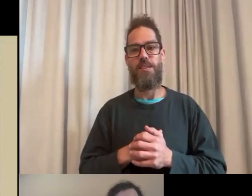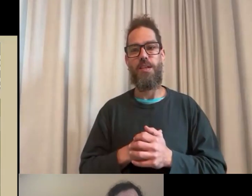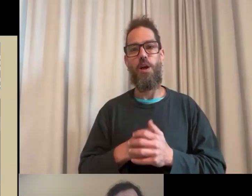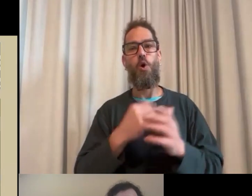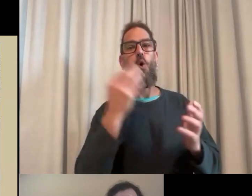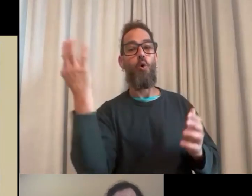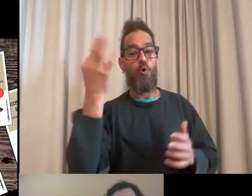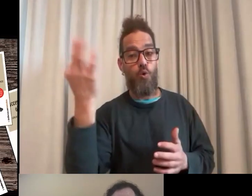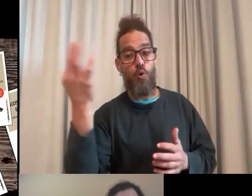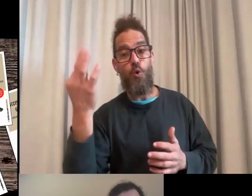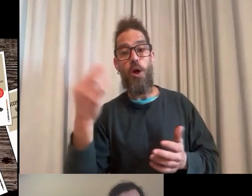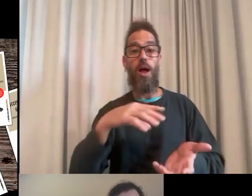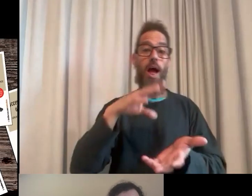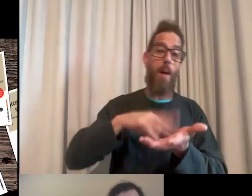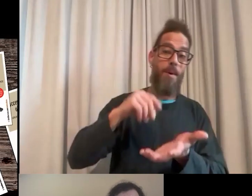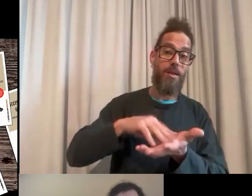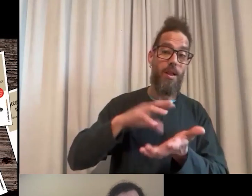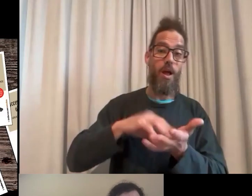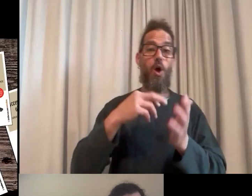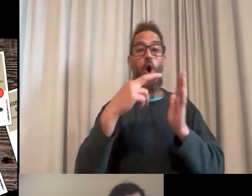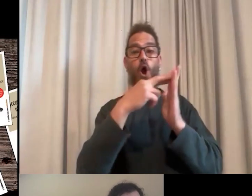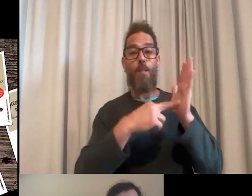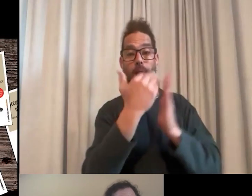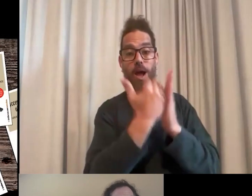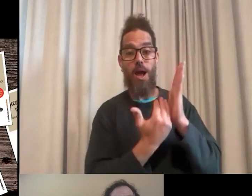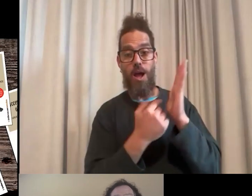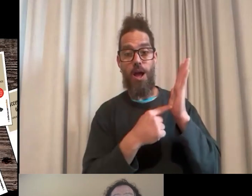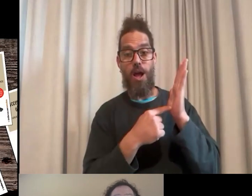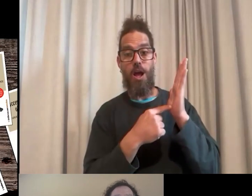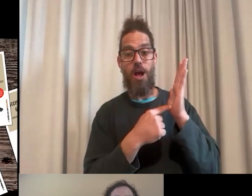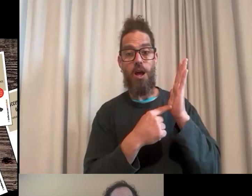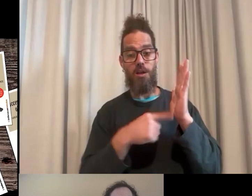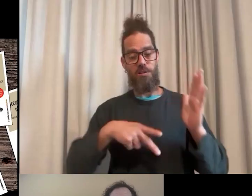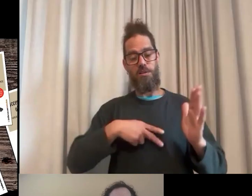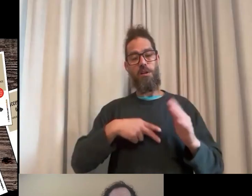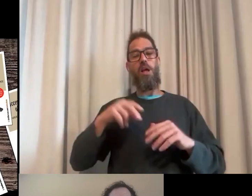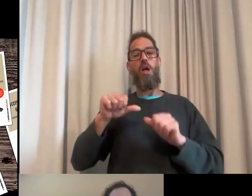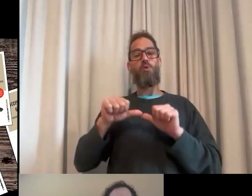So when it comes to courses or coaching or learning guides,